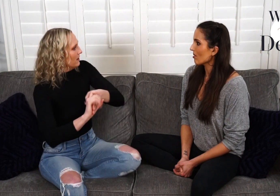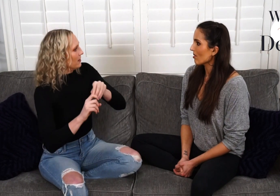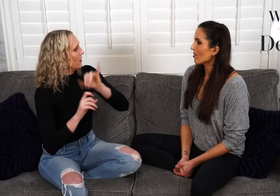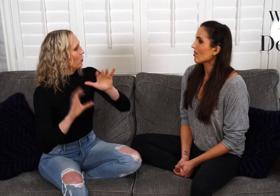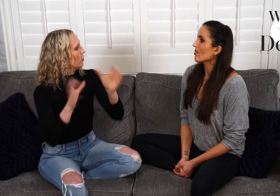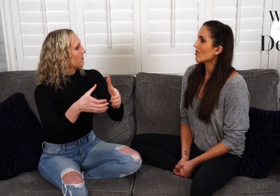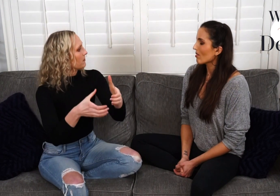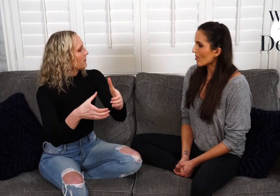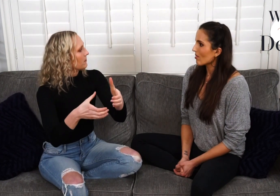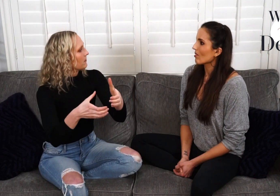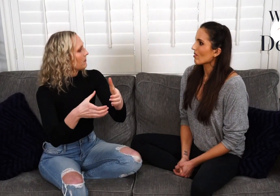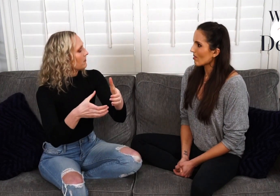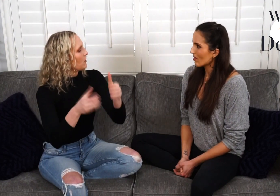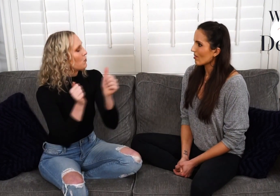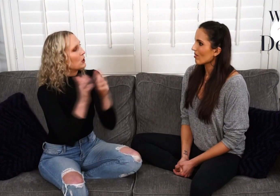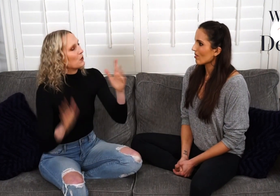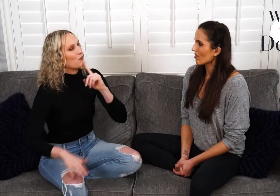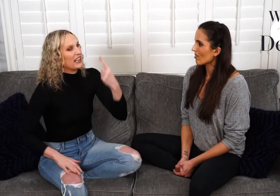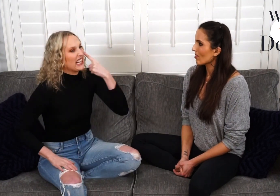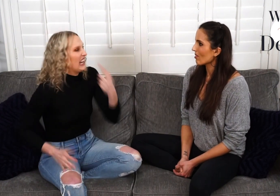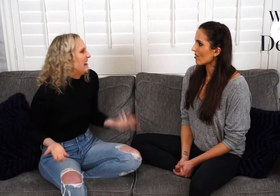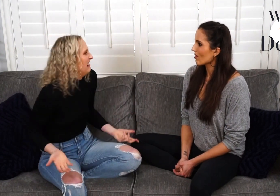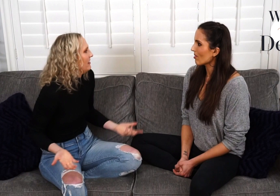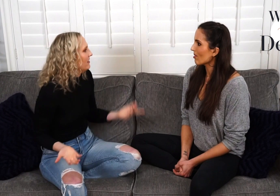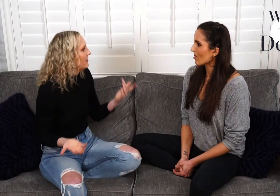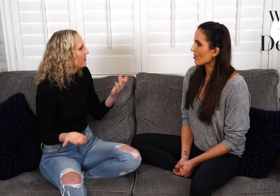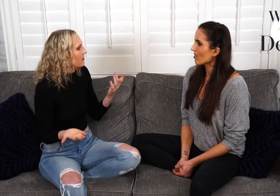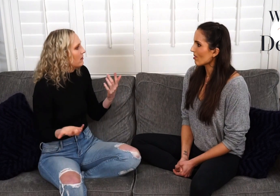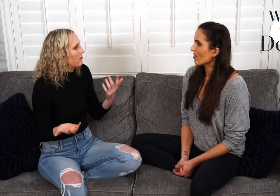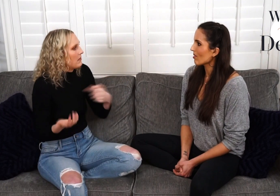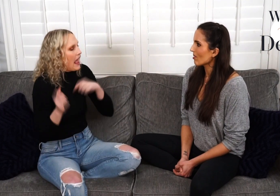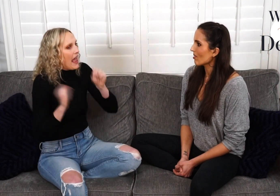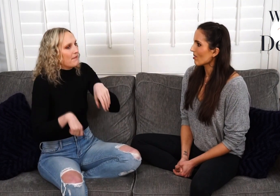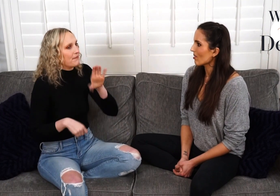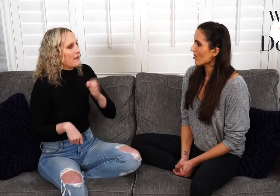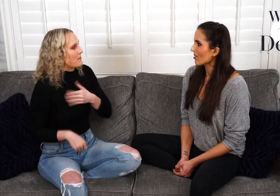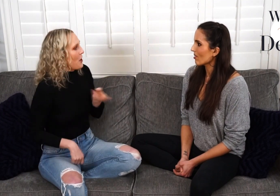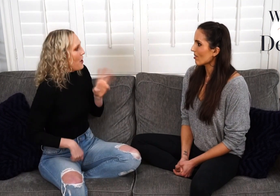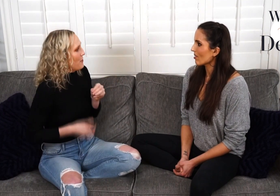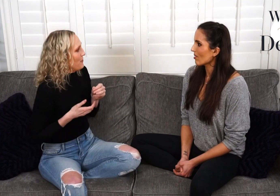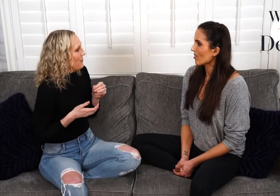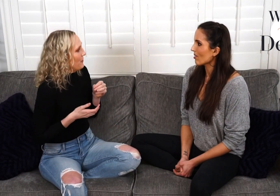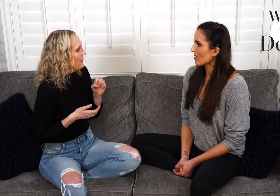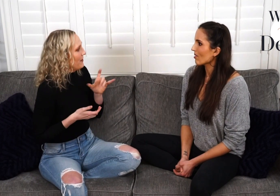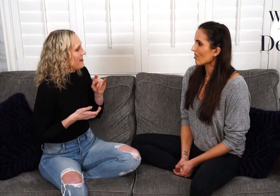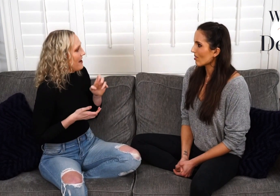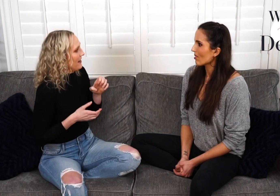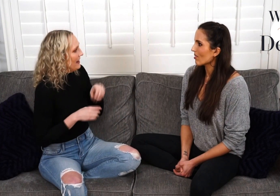I will be a part of that group without really thinking hey, I can just be my own kind of elite